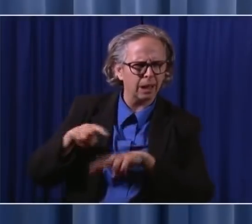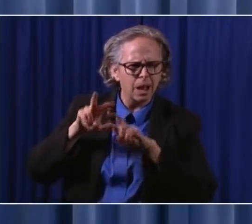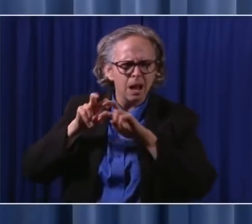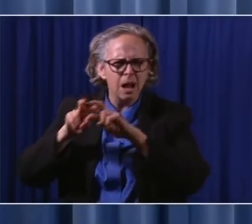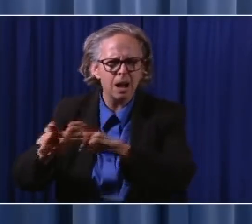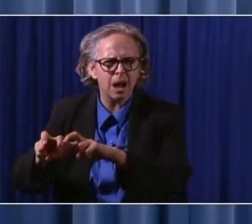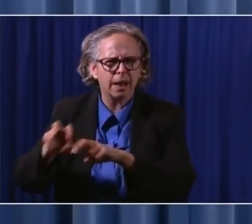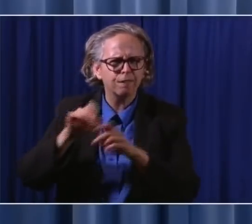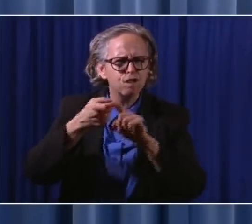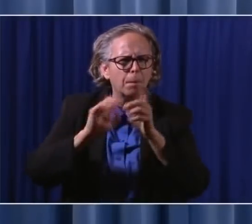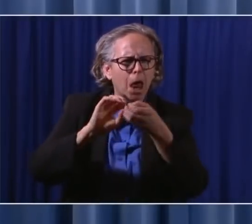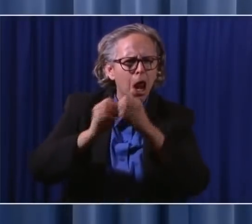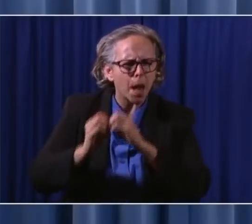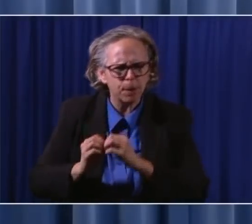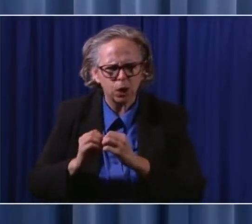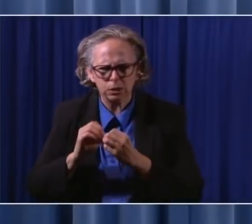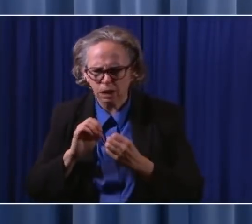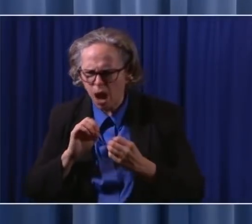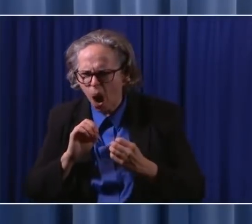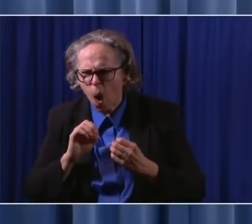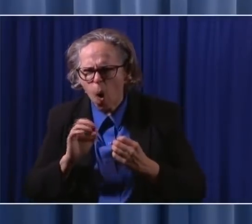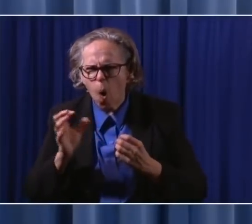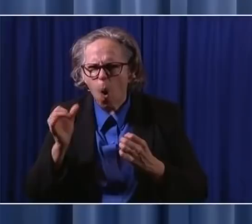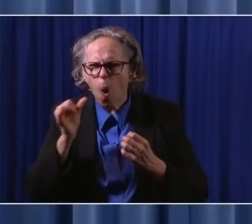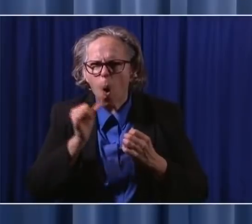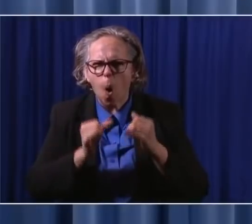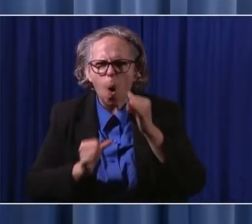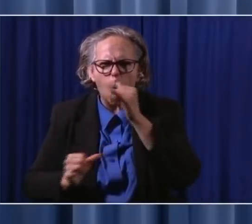THEN IT SPREAD FROM THERE. HURON COUNTY IS IN THE RED